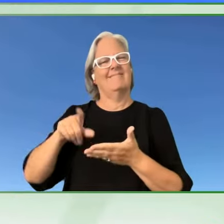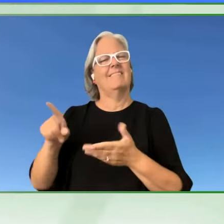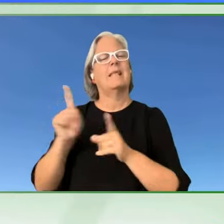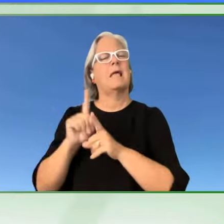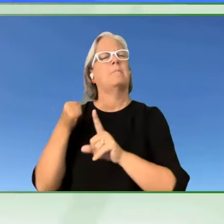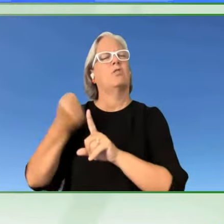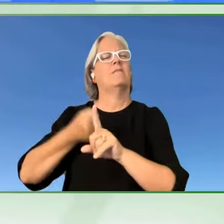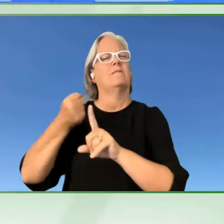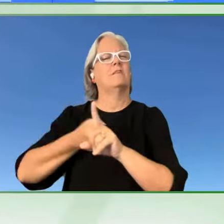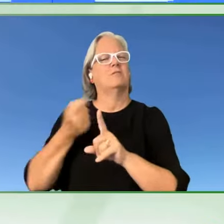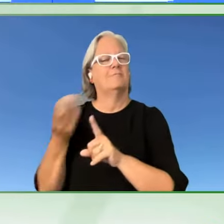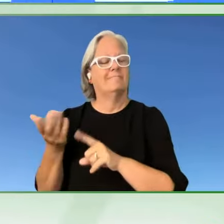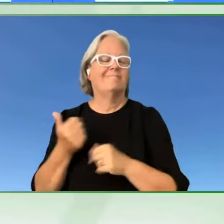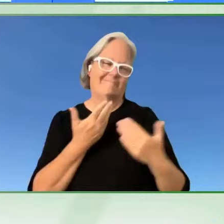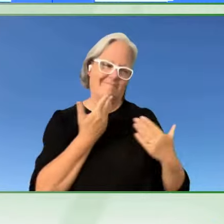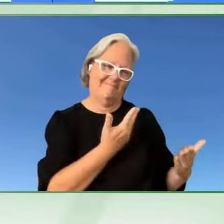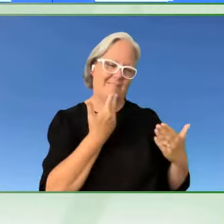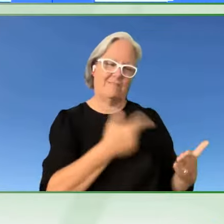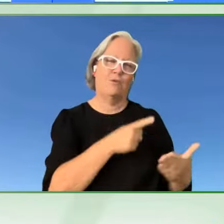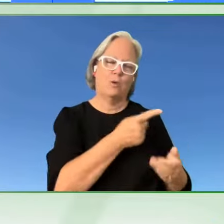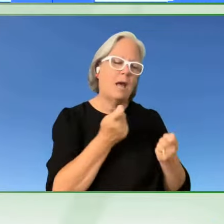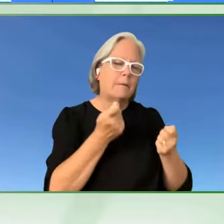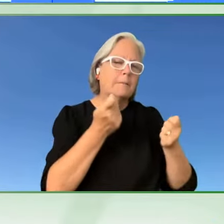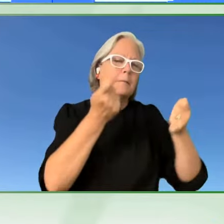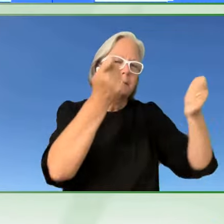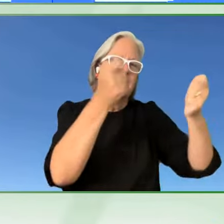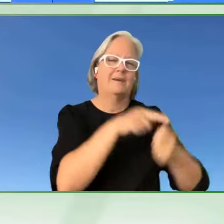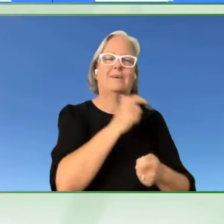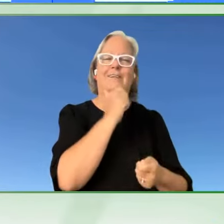Local governments, temples and private organisations.